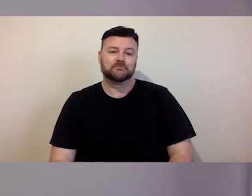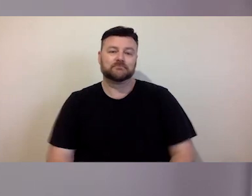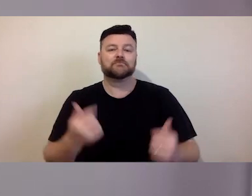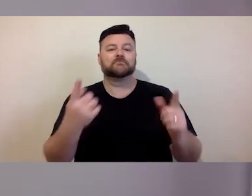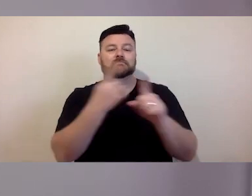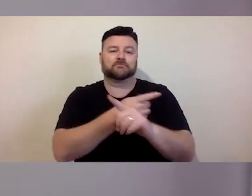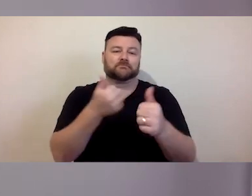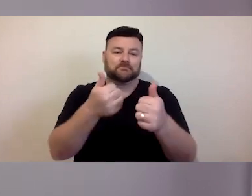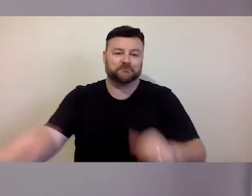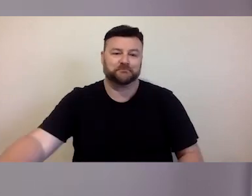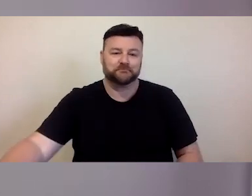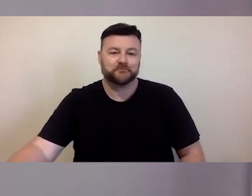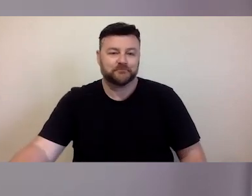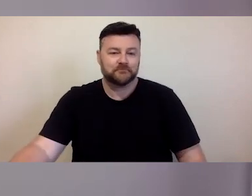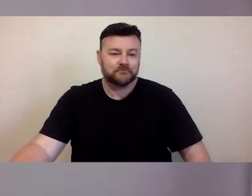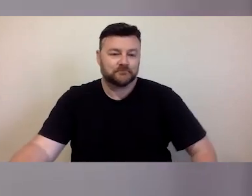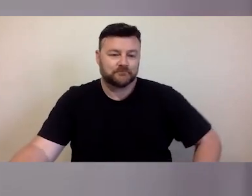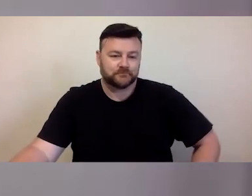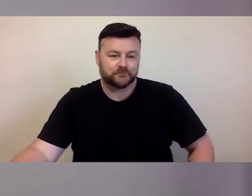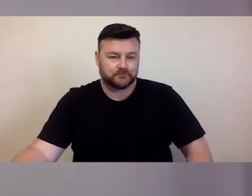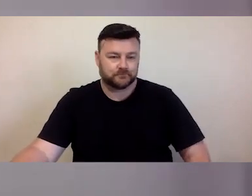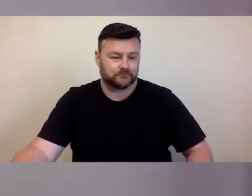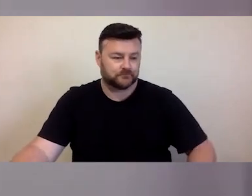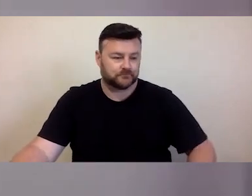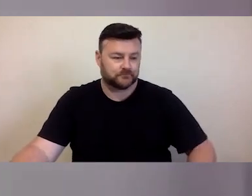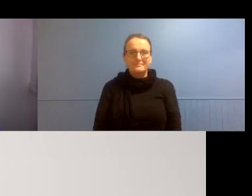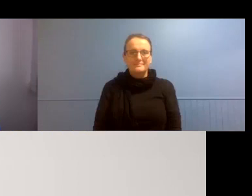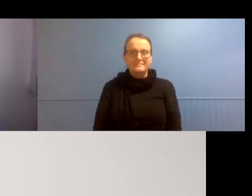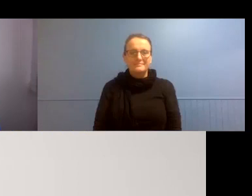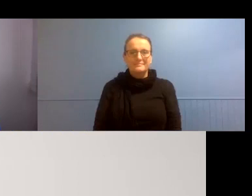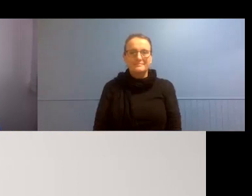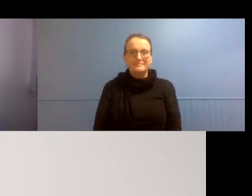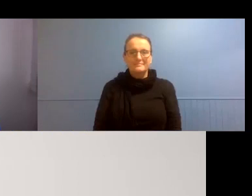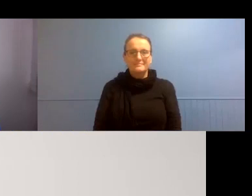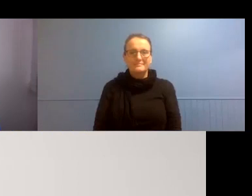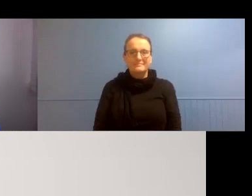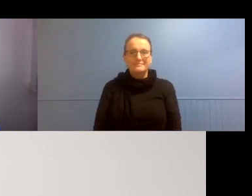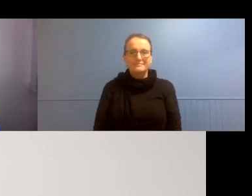You